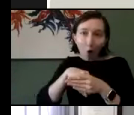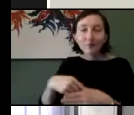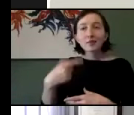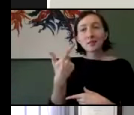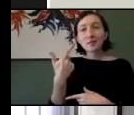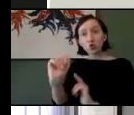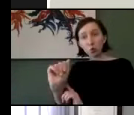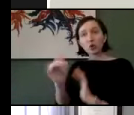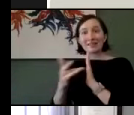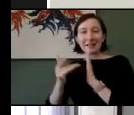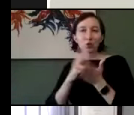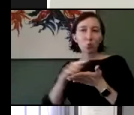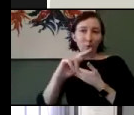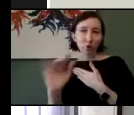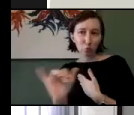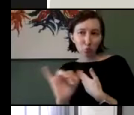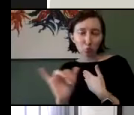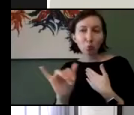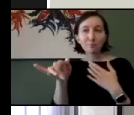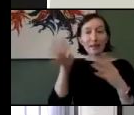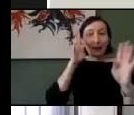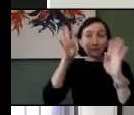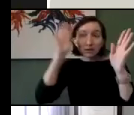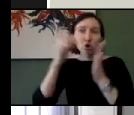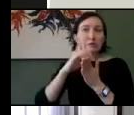talking about this very important topic.